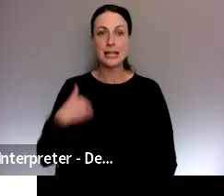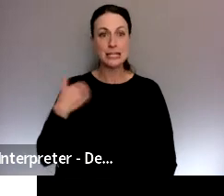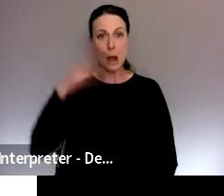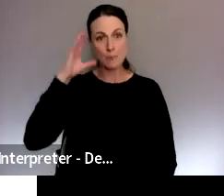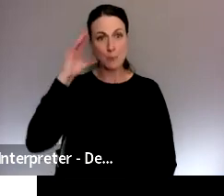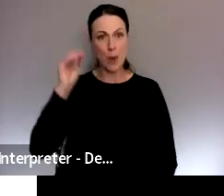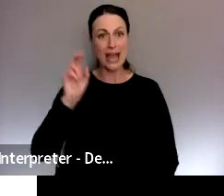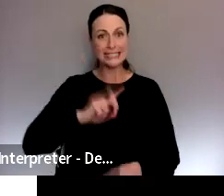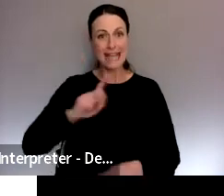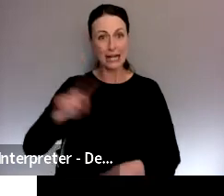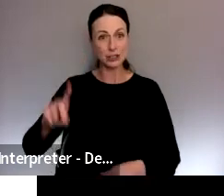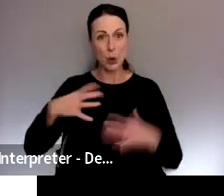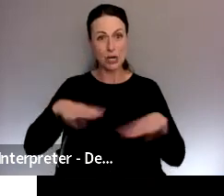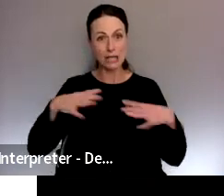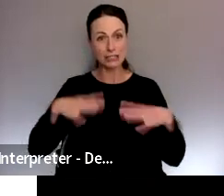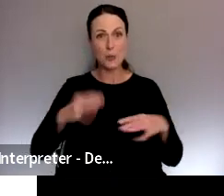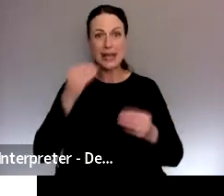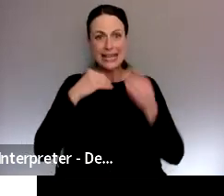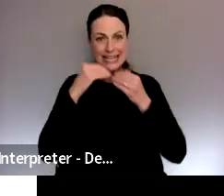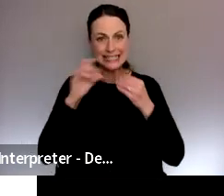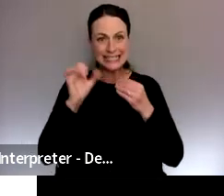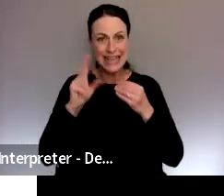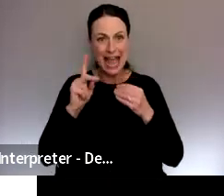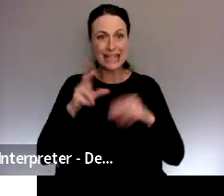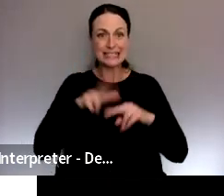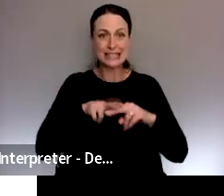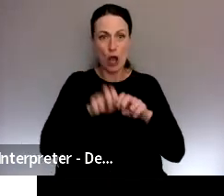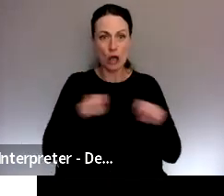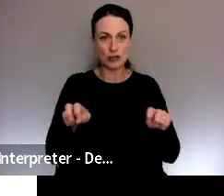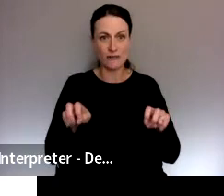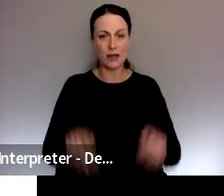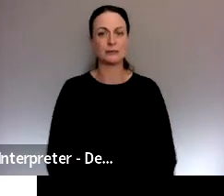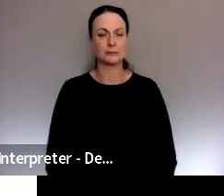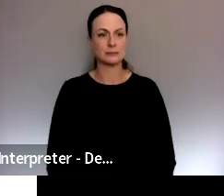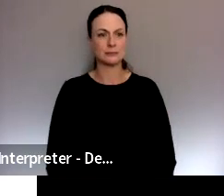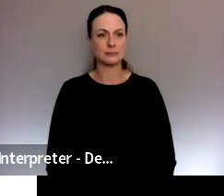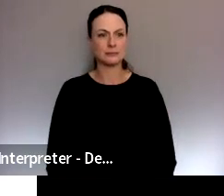"Young boy in a dinosaur costume eats a snack while sitting on the sofa."